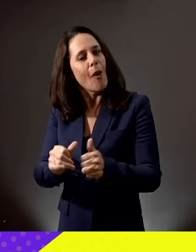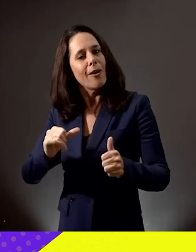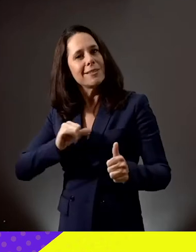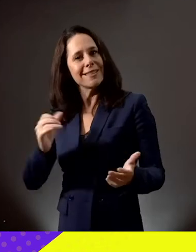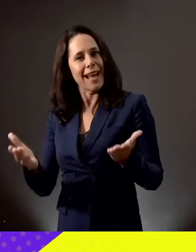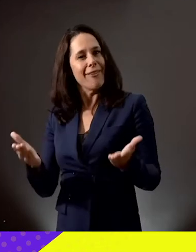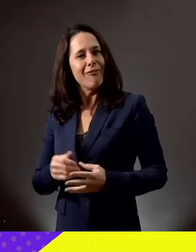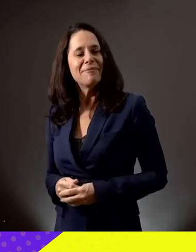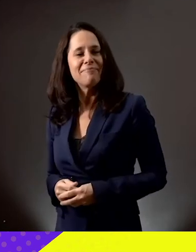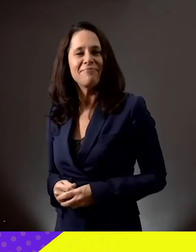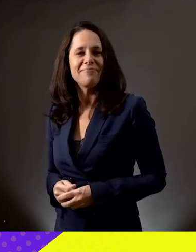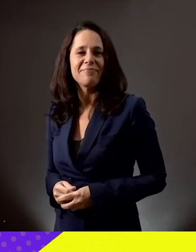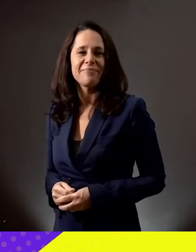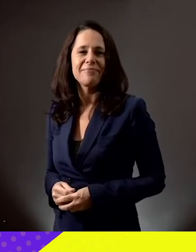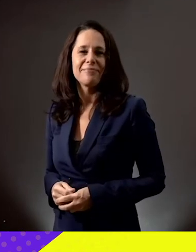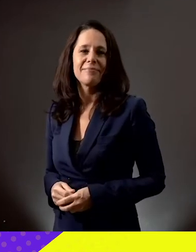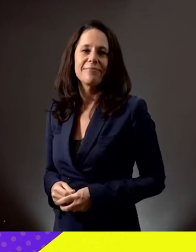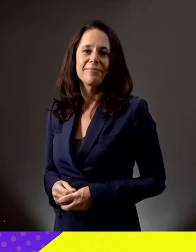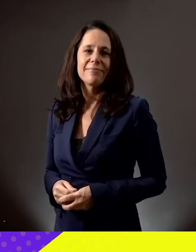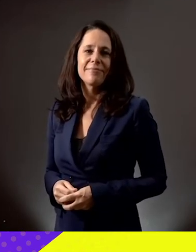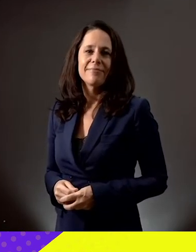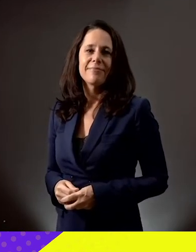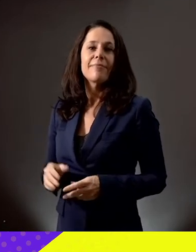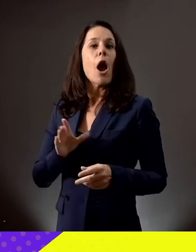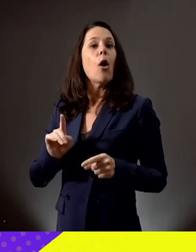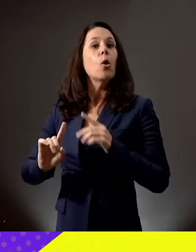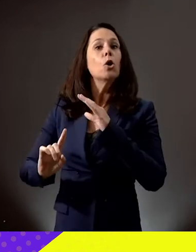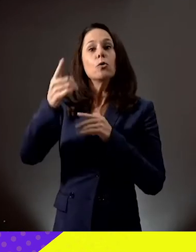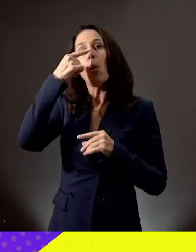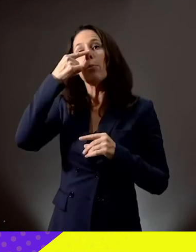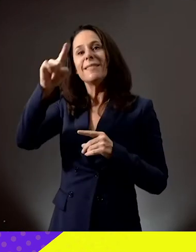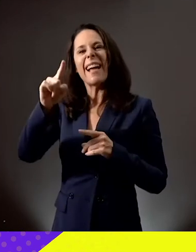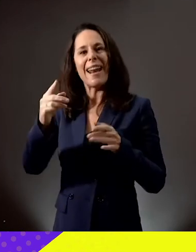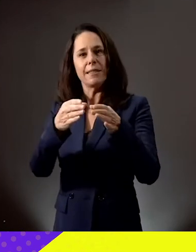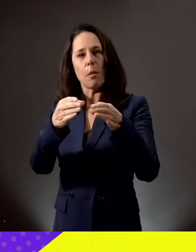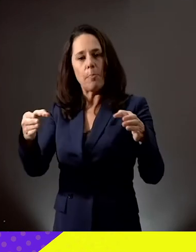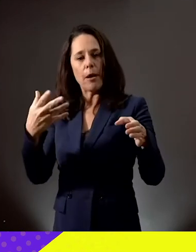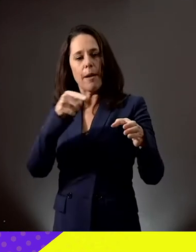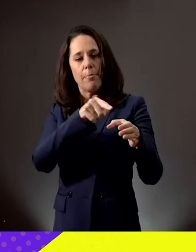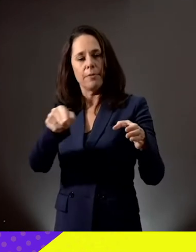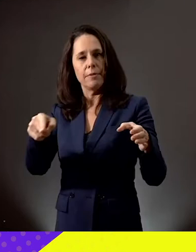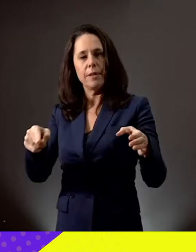We also have a top talent bank which employers can use to search for talent...